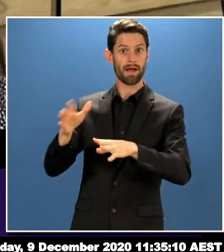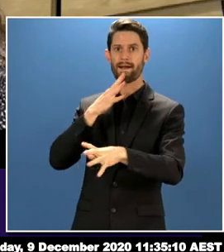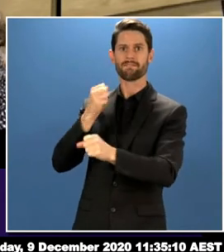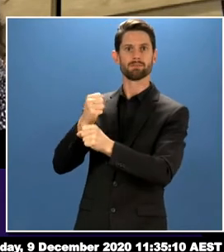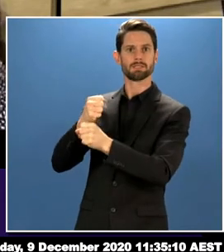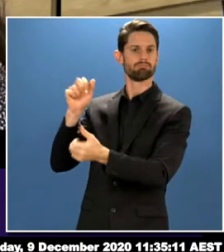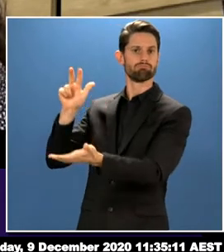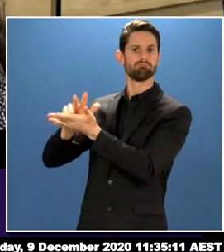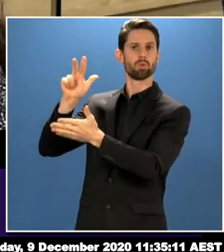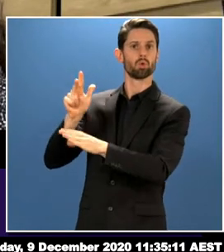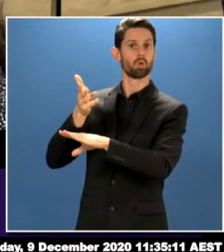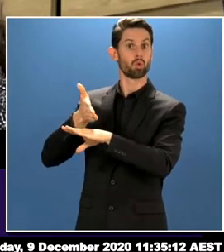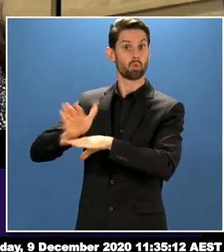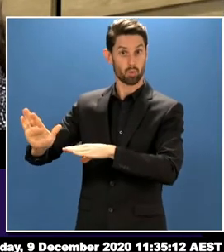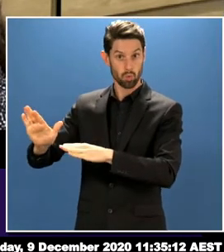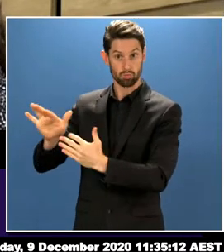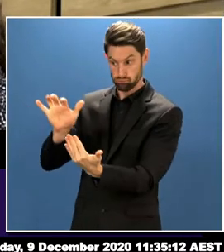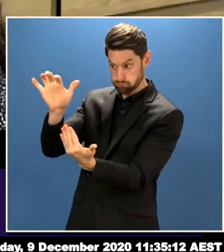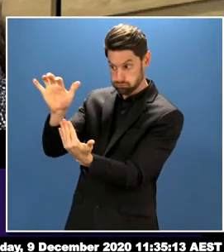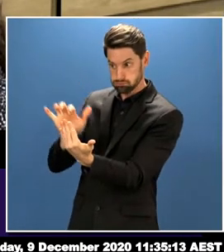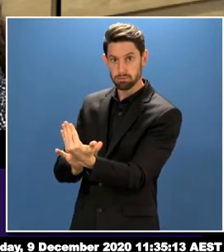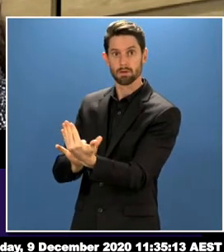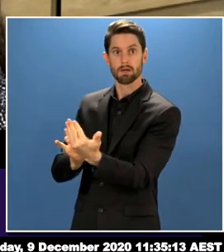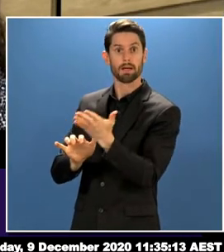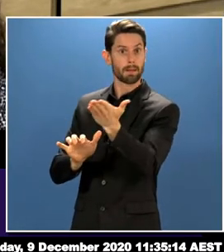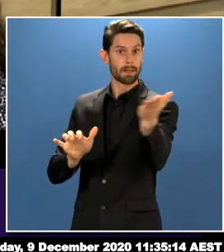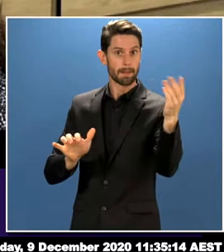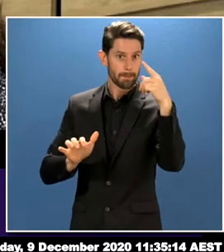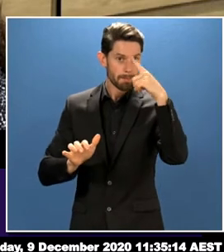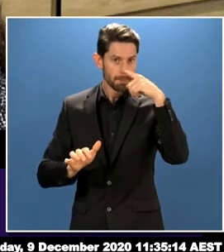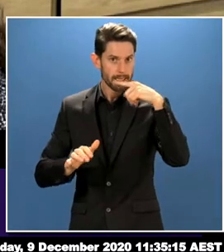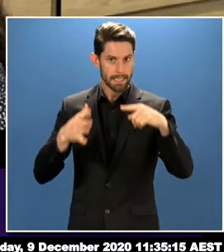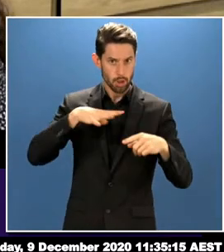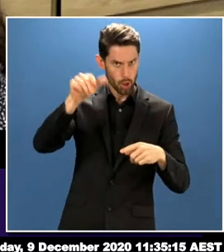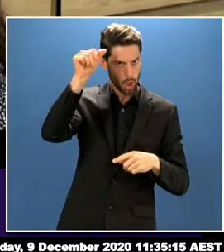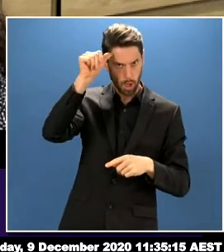people like public advice and guidance.